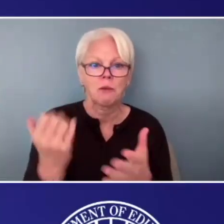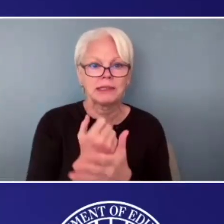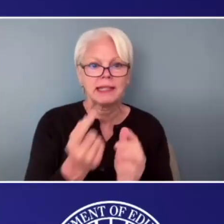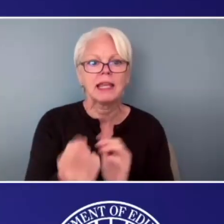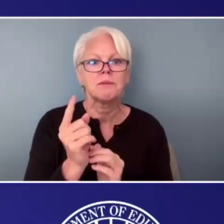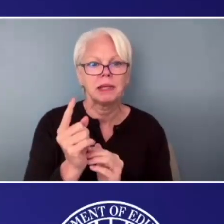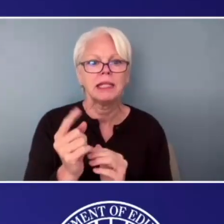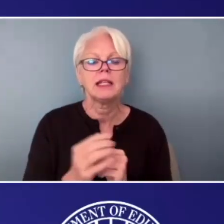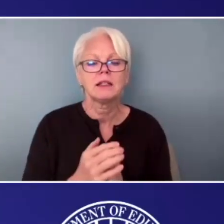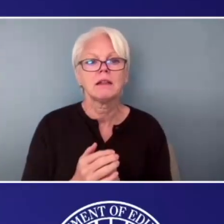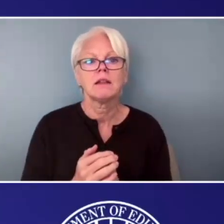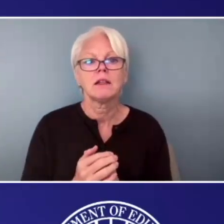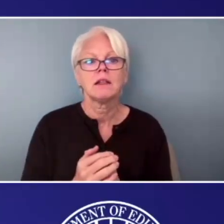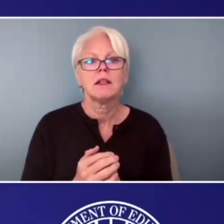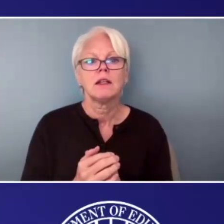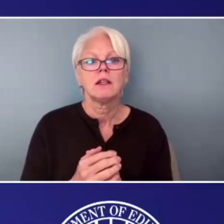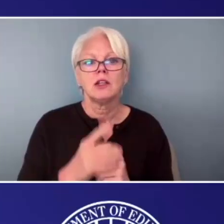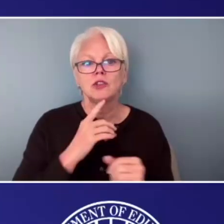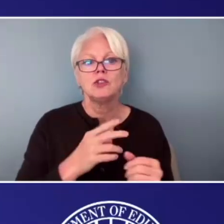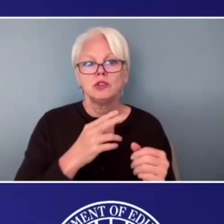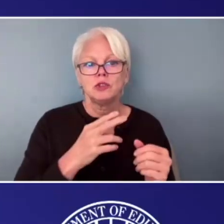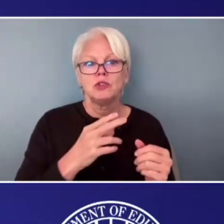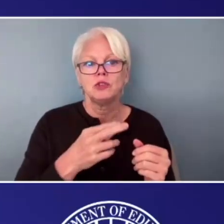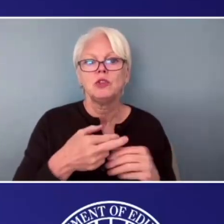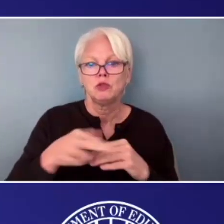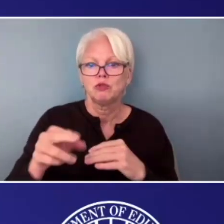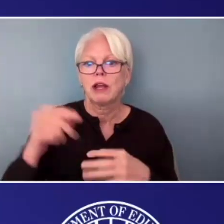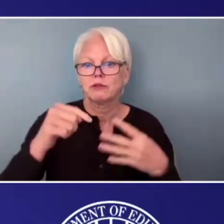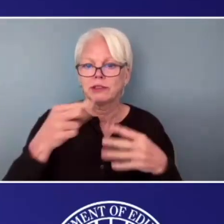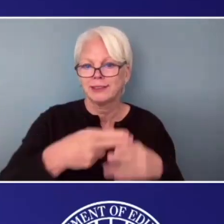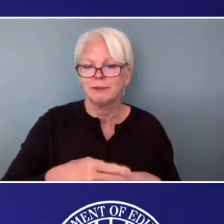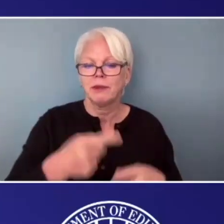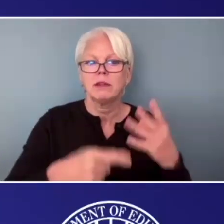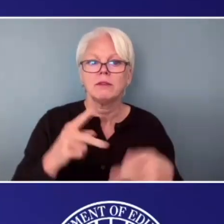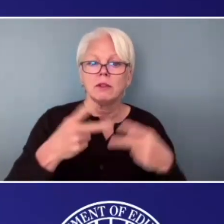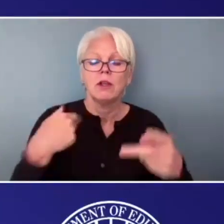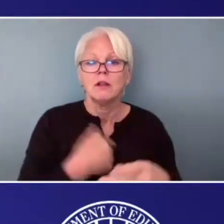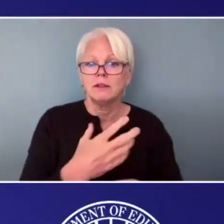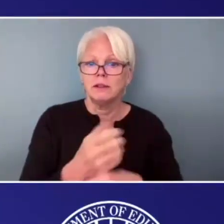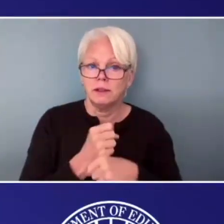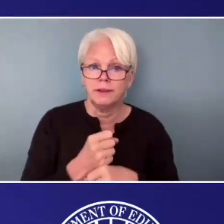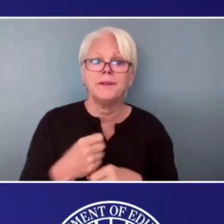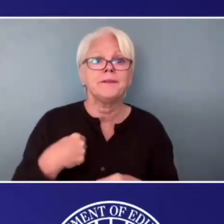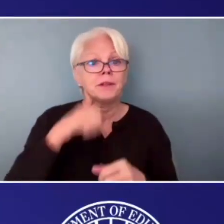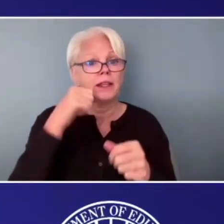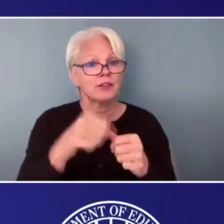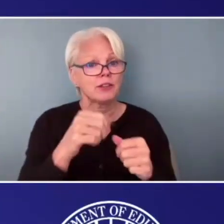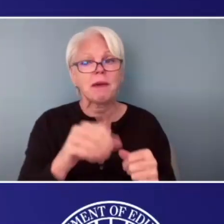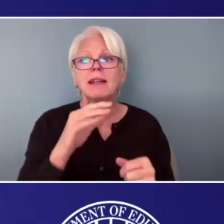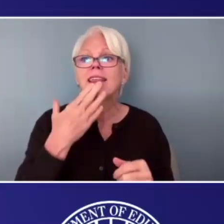to reference the proposals that we received and the reminder, thank, thank you, Tamar, for reminding me what I